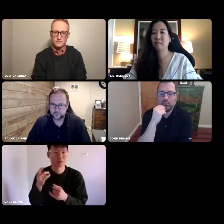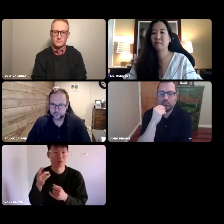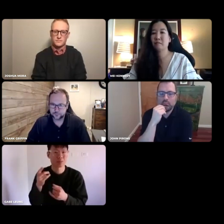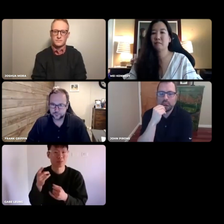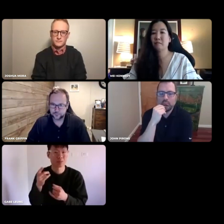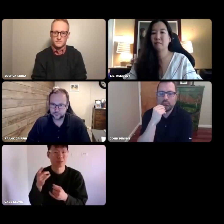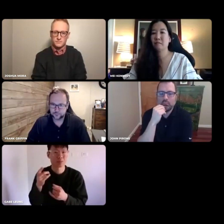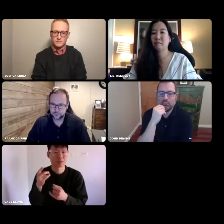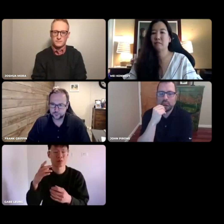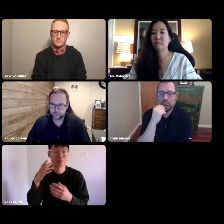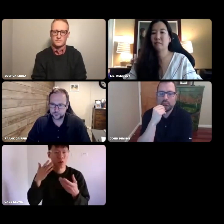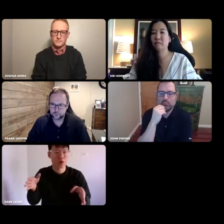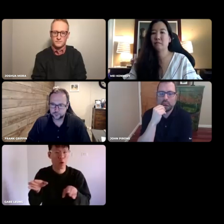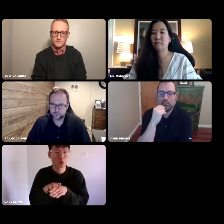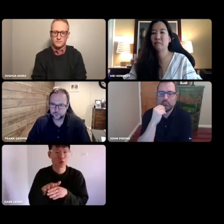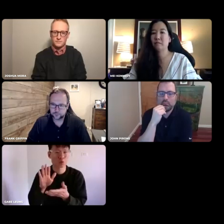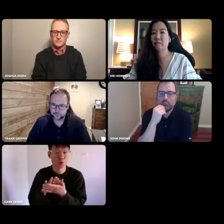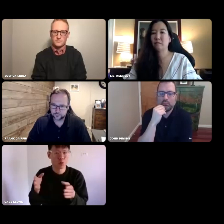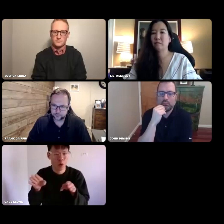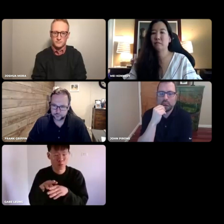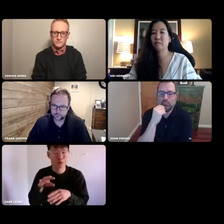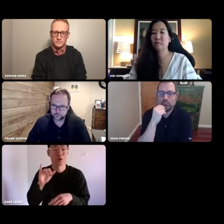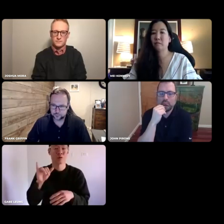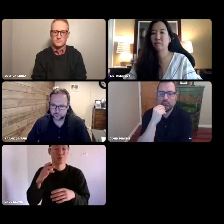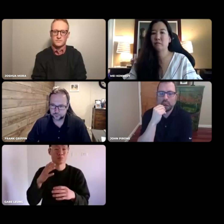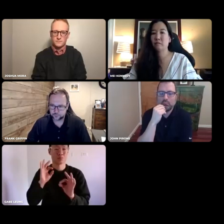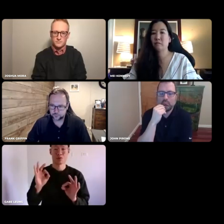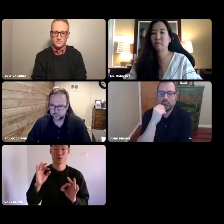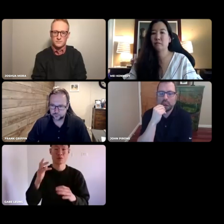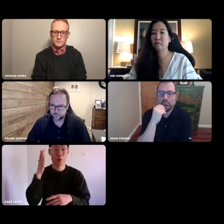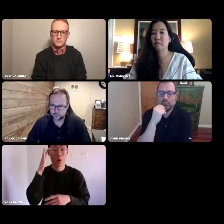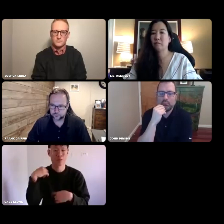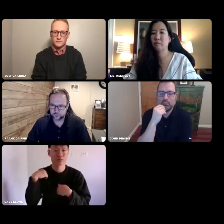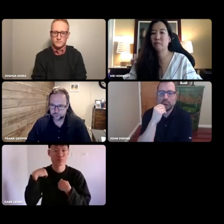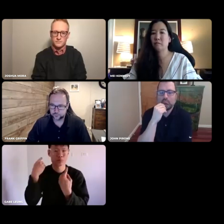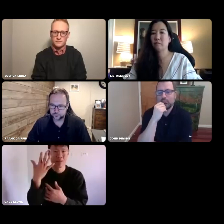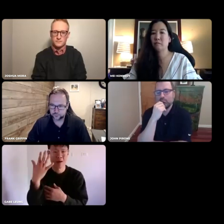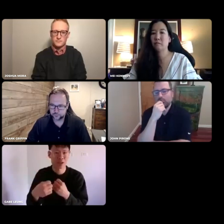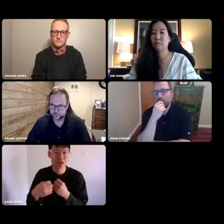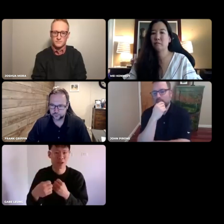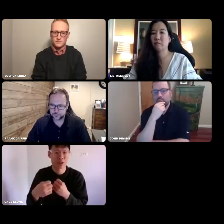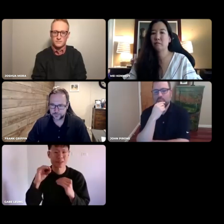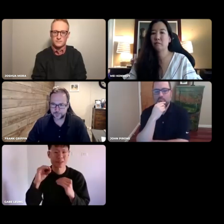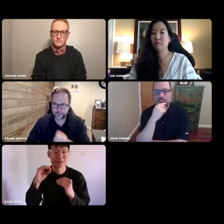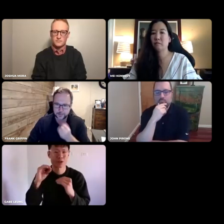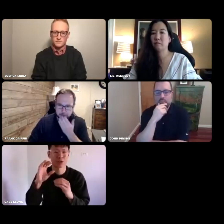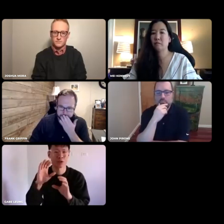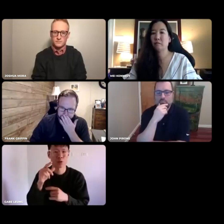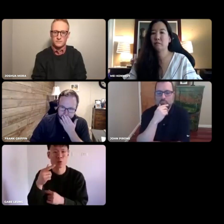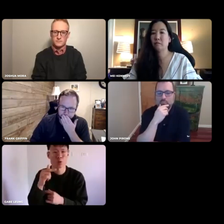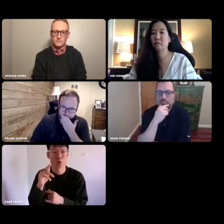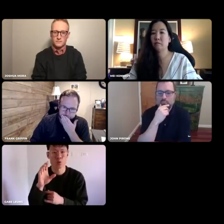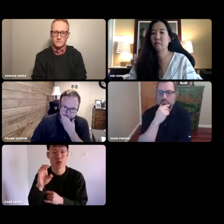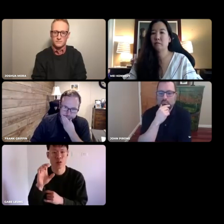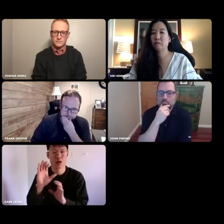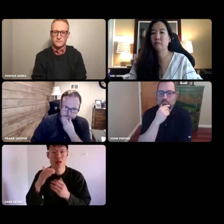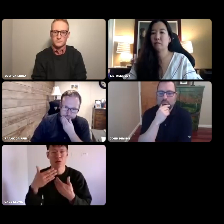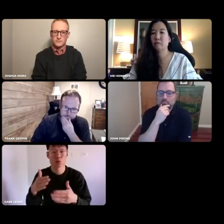Back on Friday, they decided to close the schools at the last minute. That was great for me.